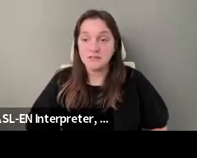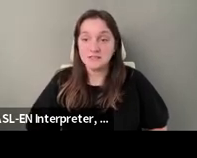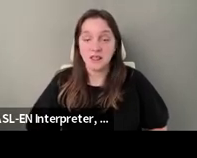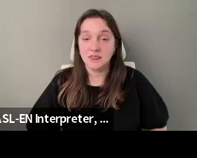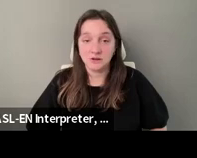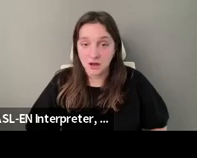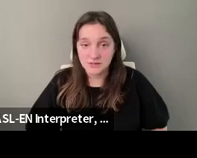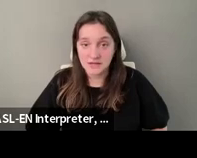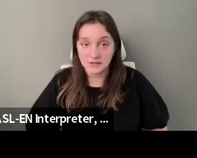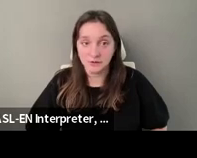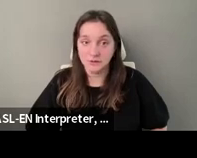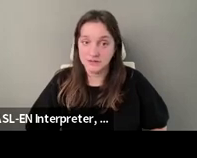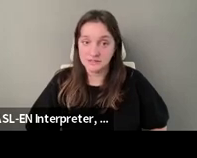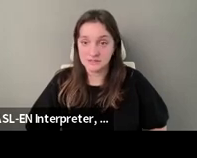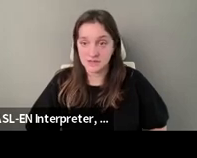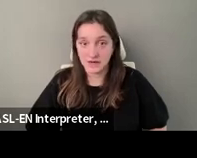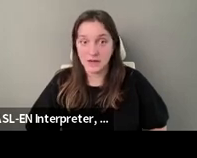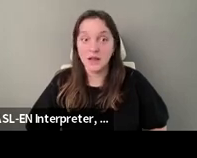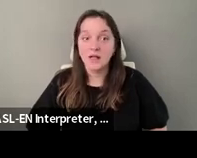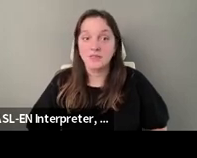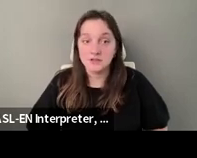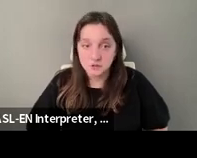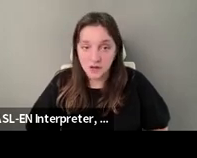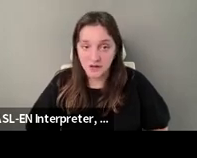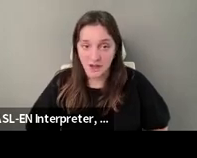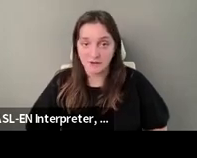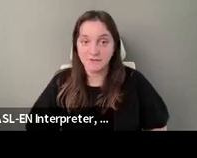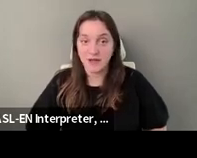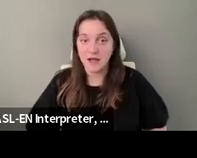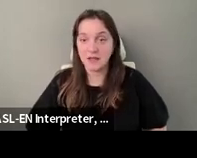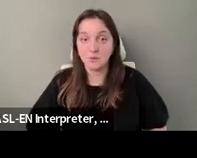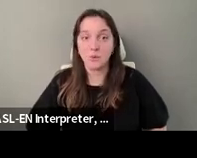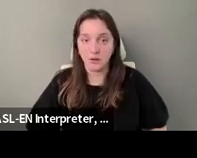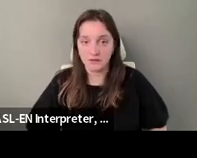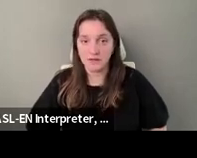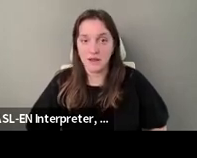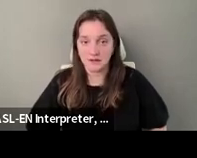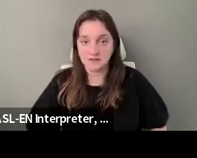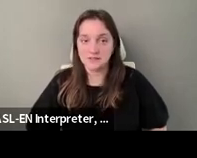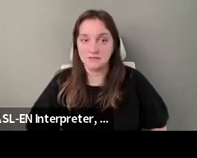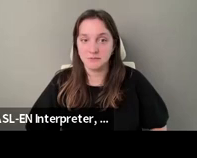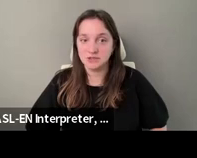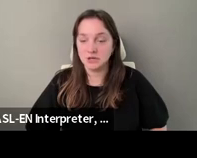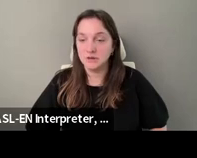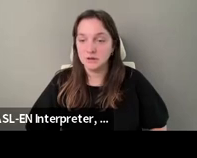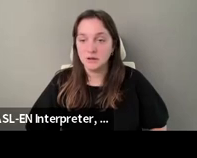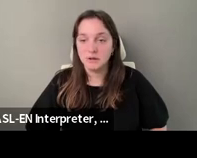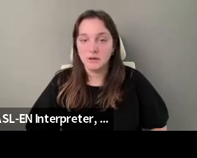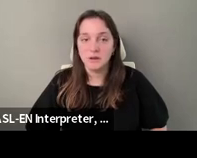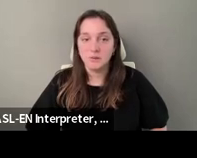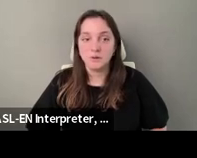not as included in society. They do not have equal quality access to information, which